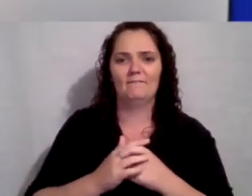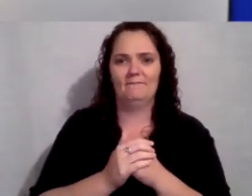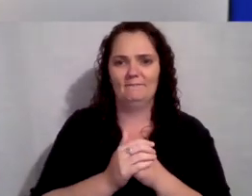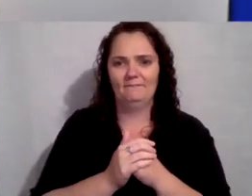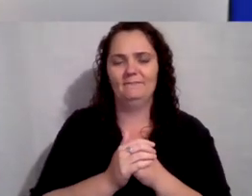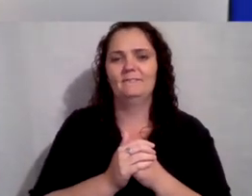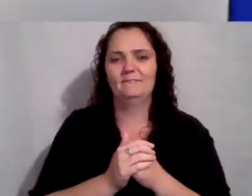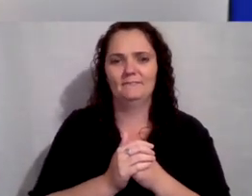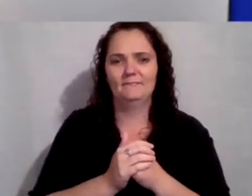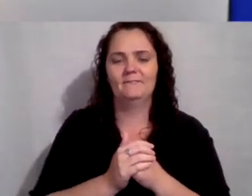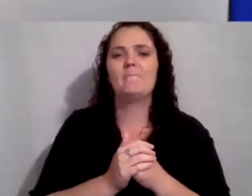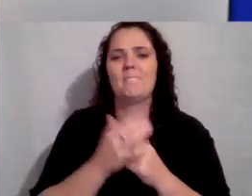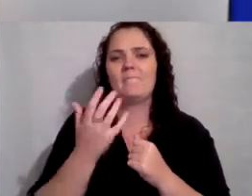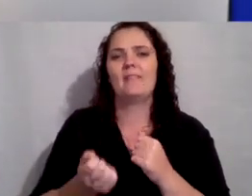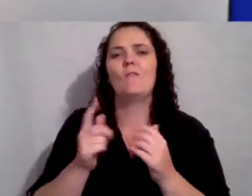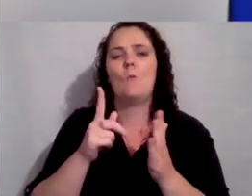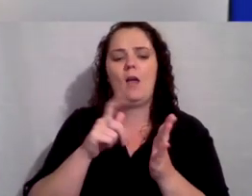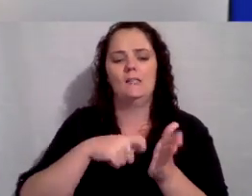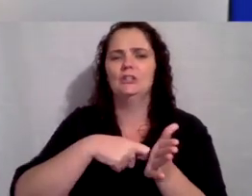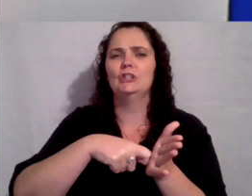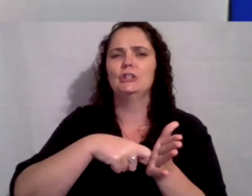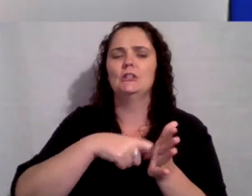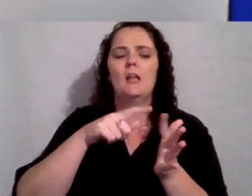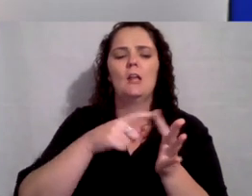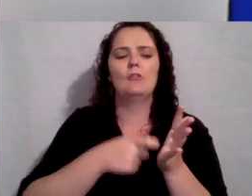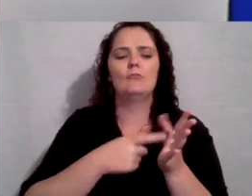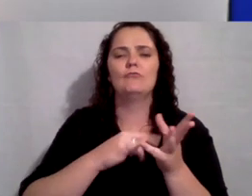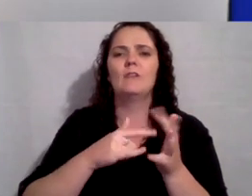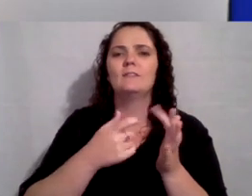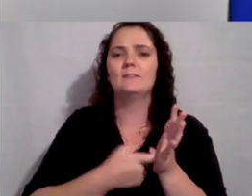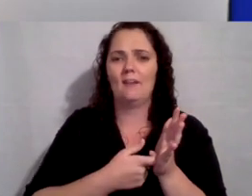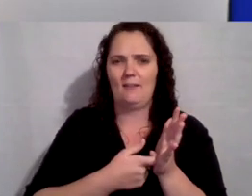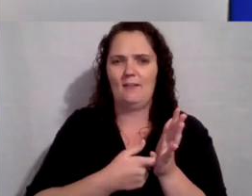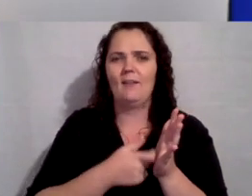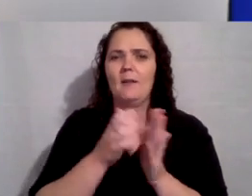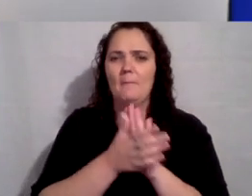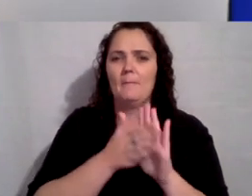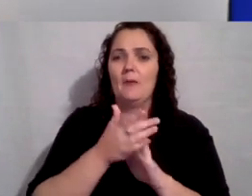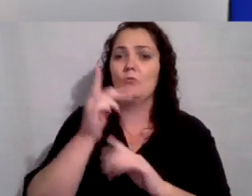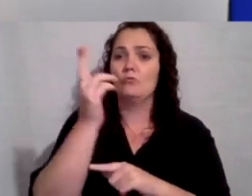of erasure and what it means to erase and rub out in a drawing and I'm going to show you, we're going to